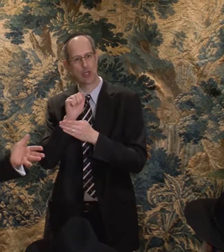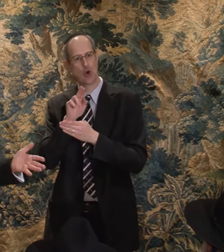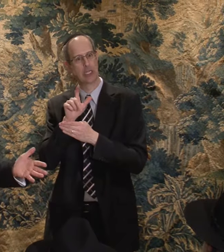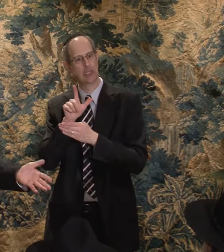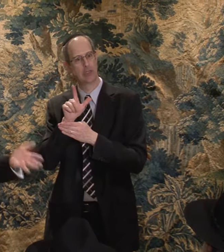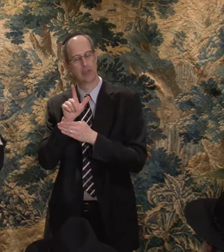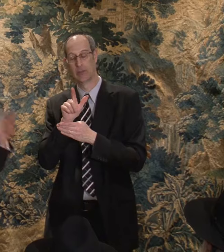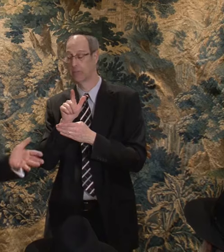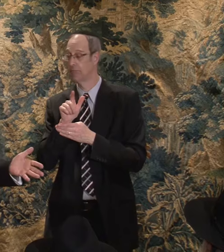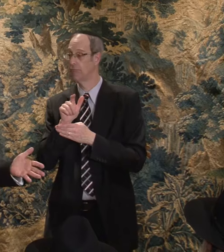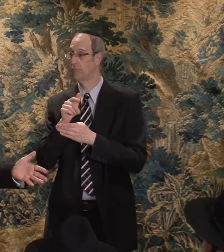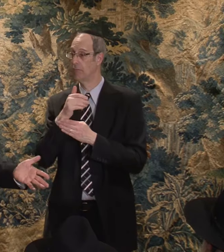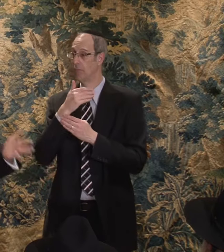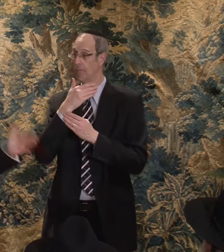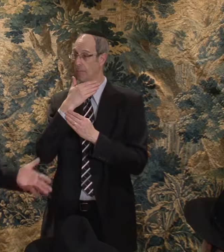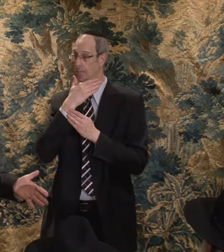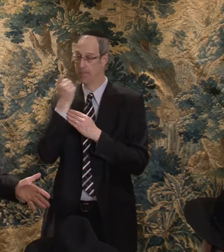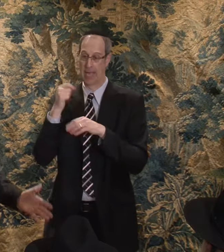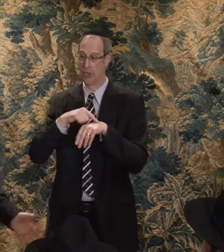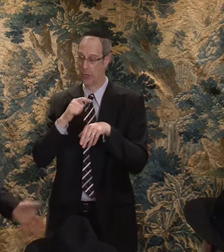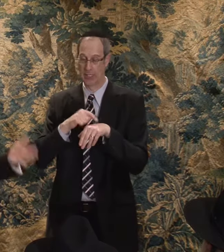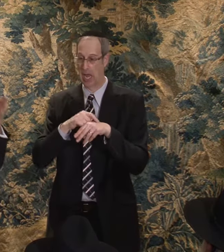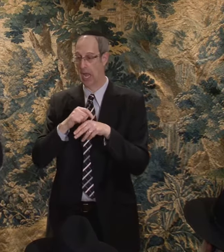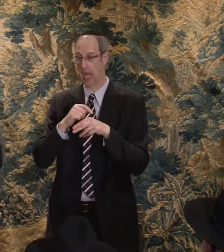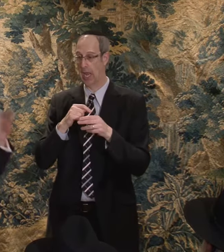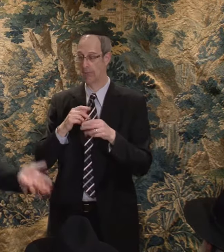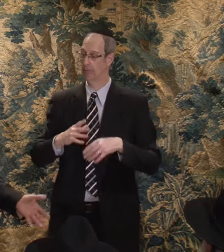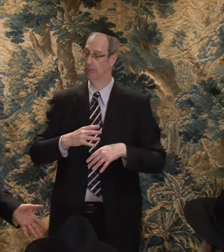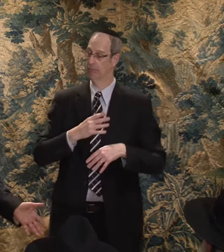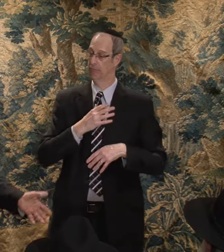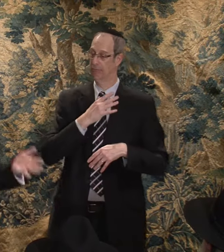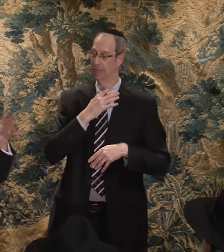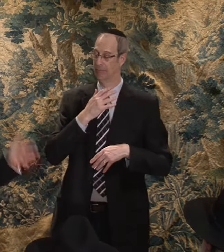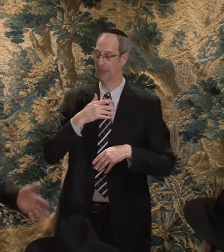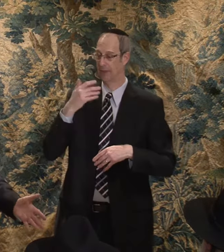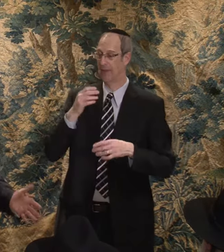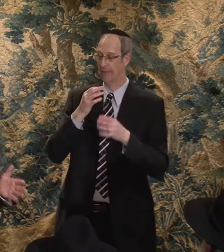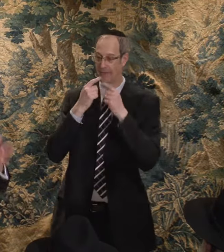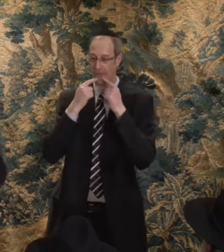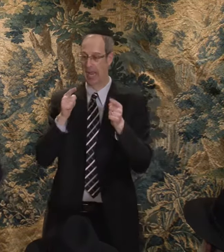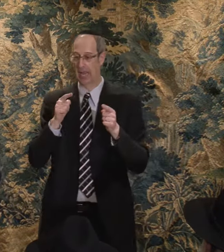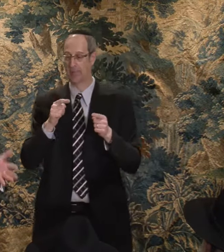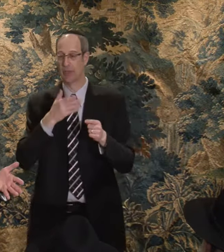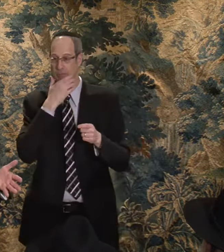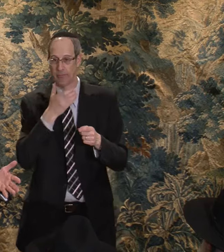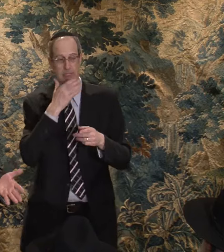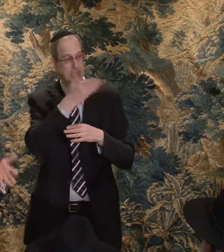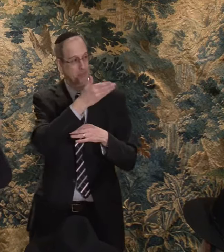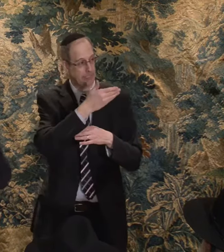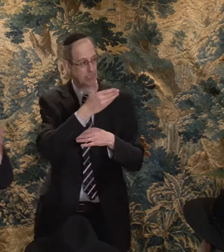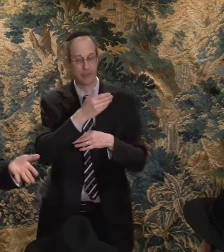o assertion made true volume of the room all the rebus and have you older I born and would give draws you see that uh meet him died because you might know who